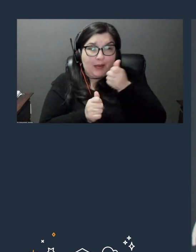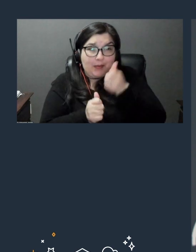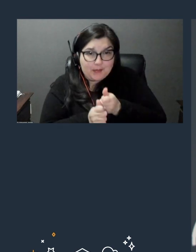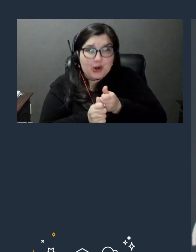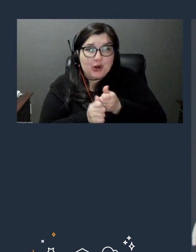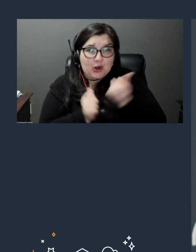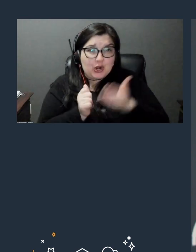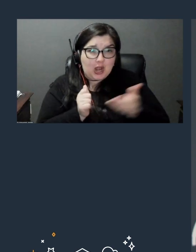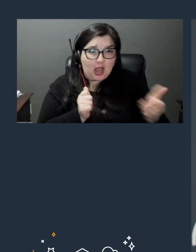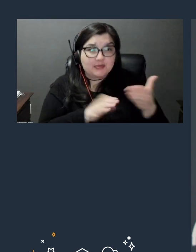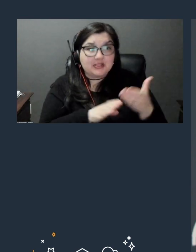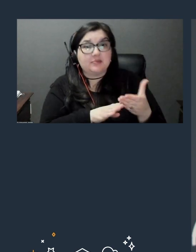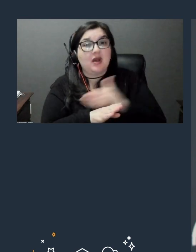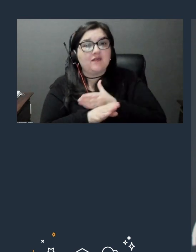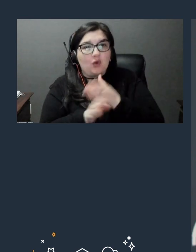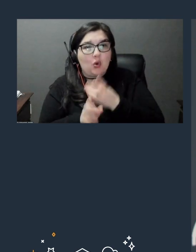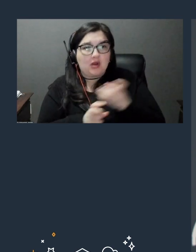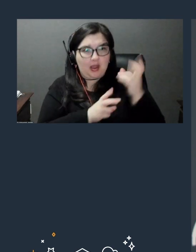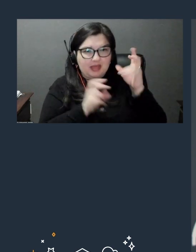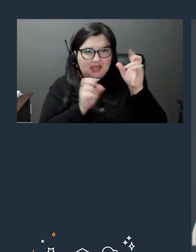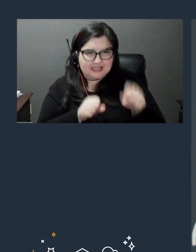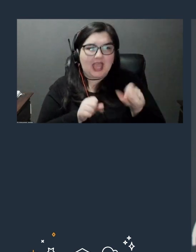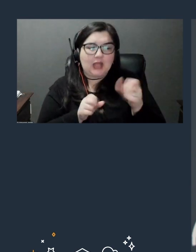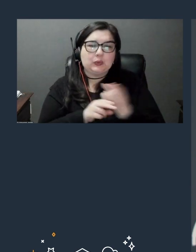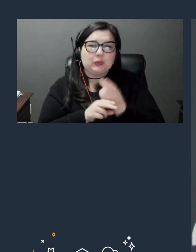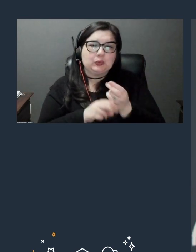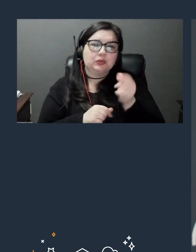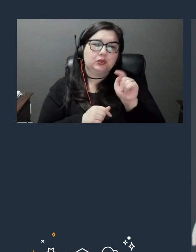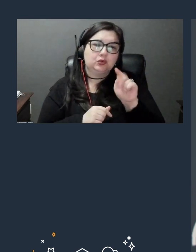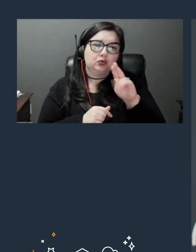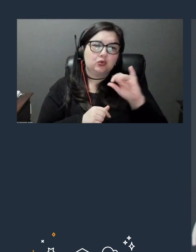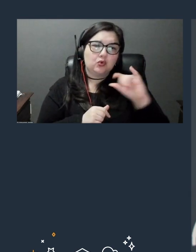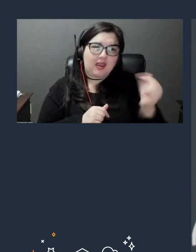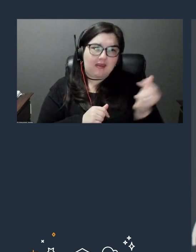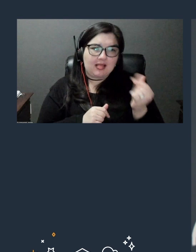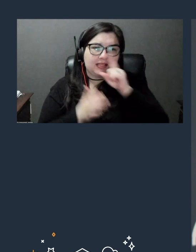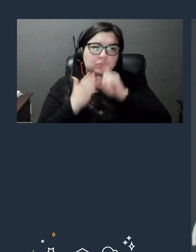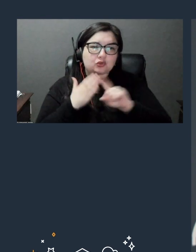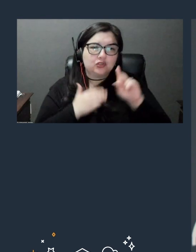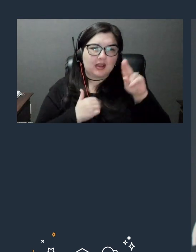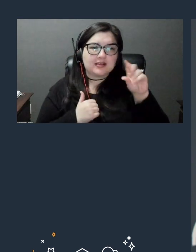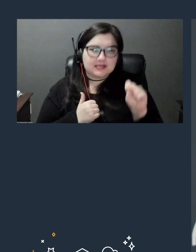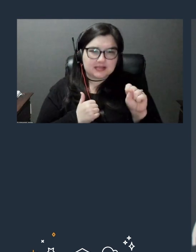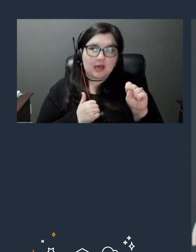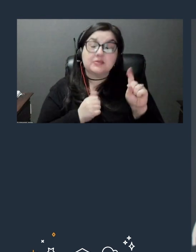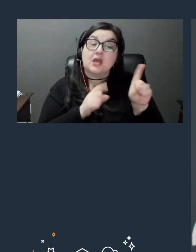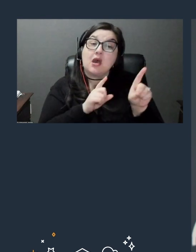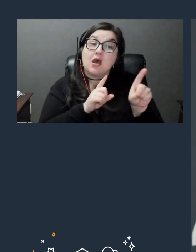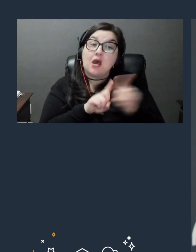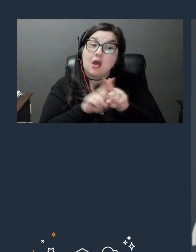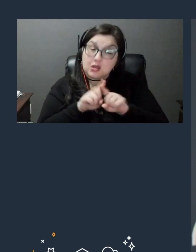then you can use trailing checksums. And I would also like to add one more workflow use case that